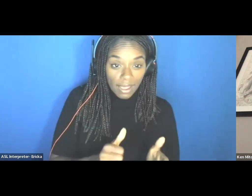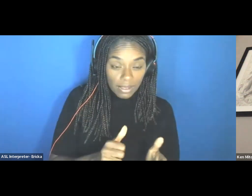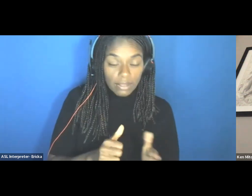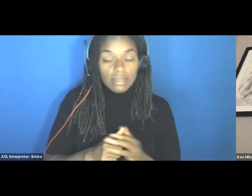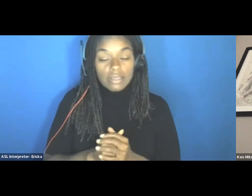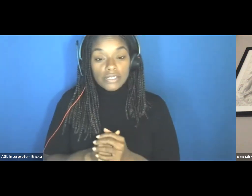You might consider with our CILs and SILCs, there may be an underlying bigotry that might be perceived, even if it's not there.